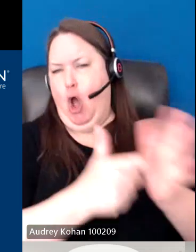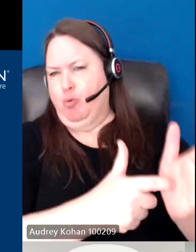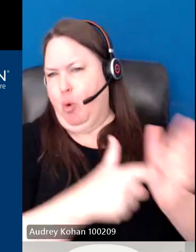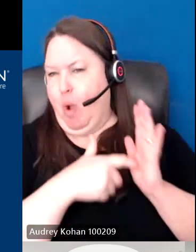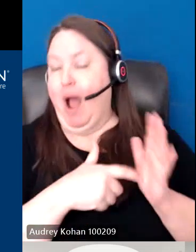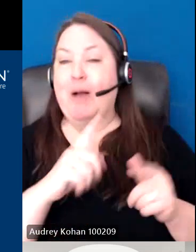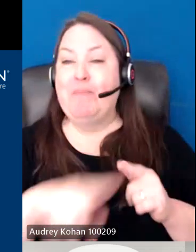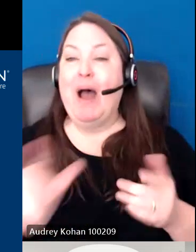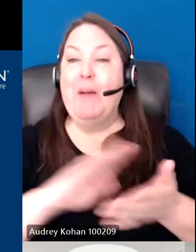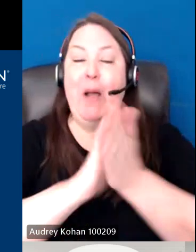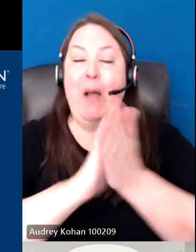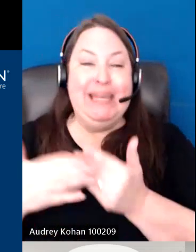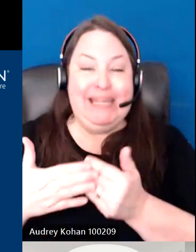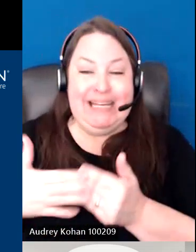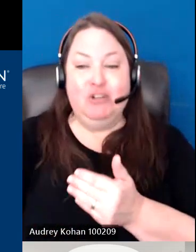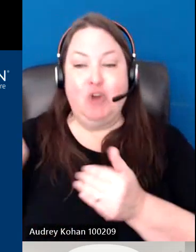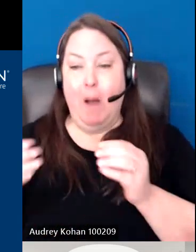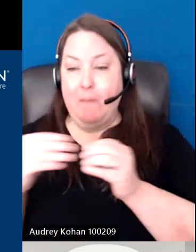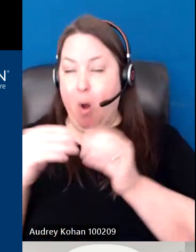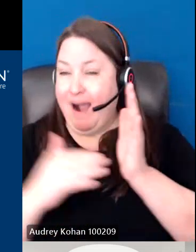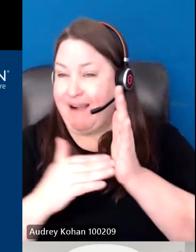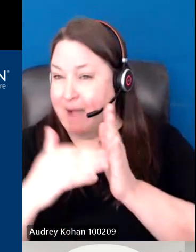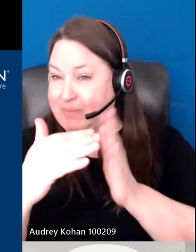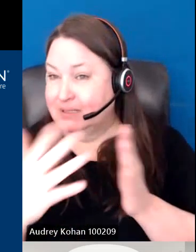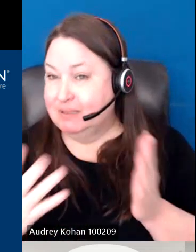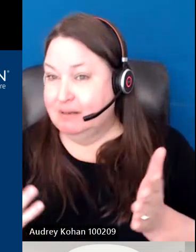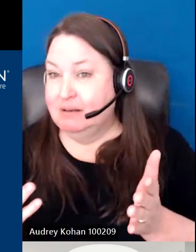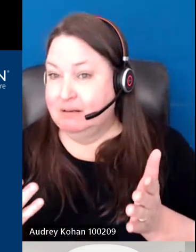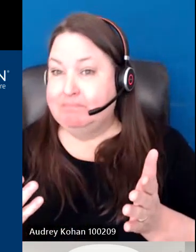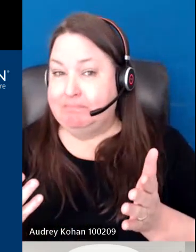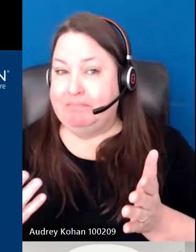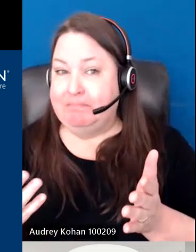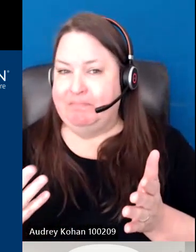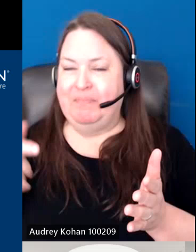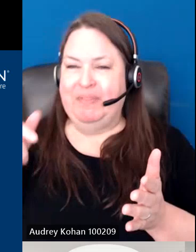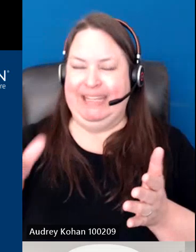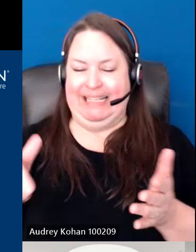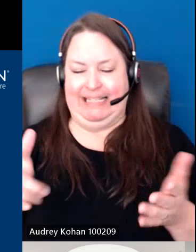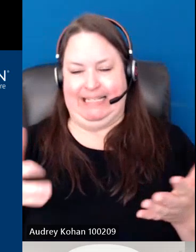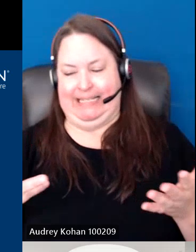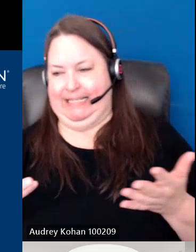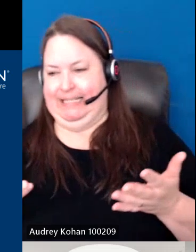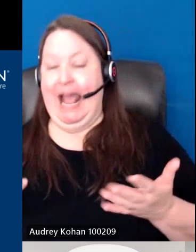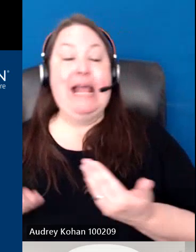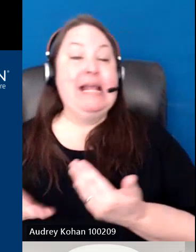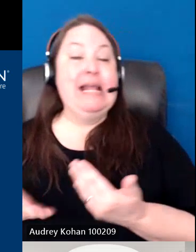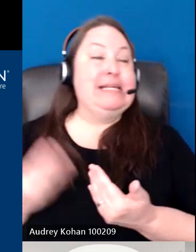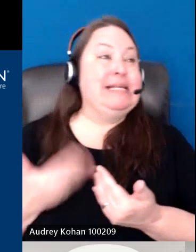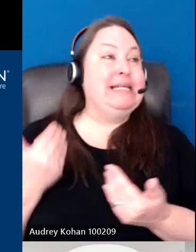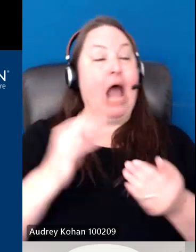becomes easier and more common um this tension of the ease of translation versus the importance of